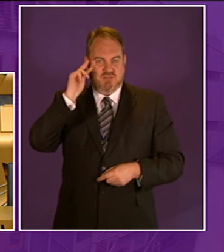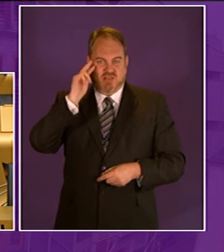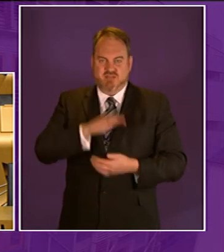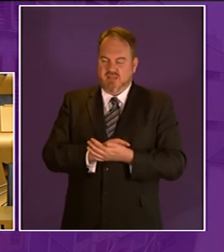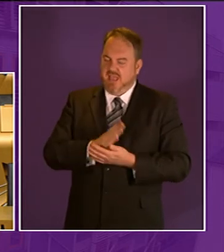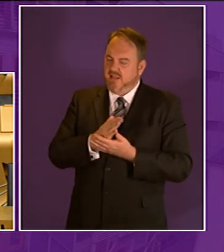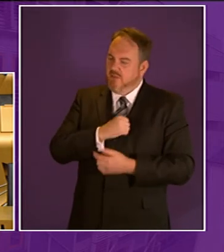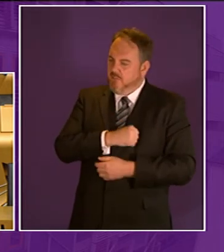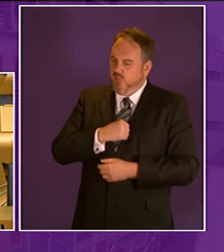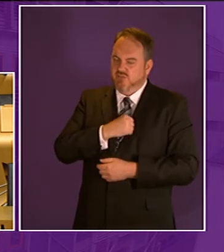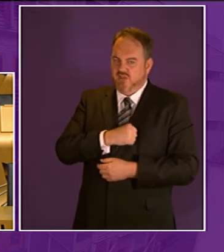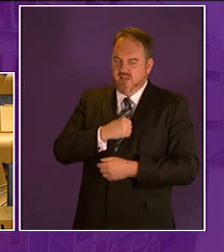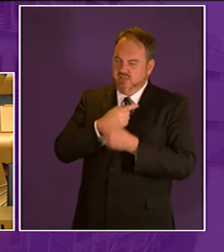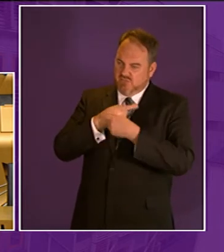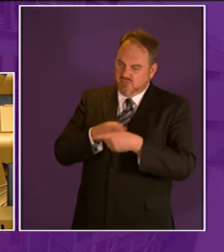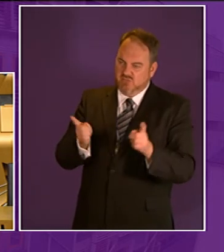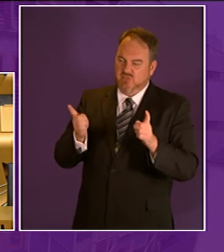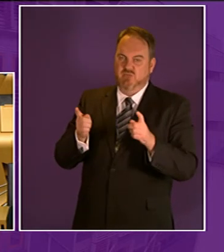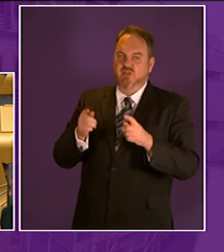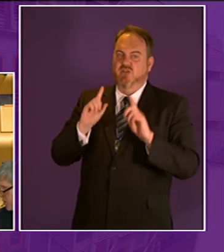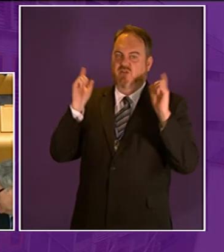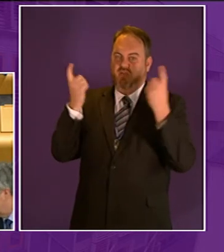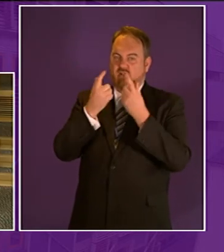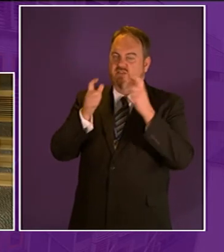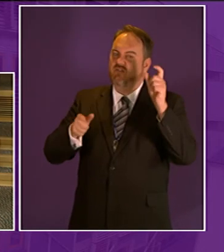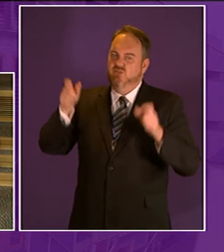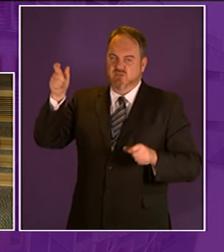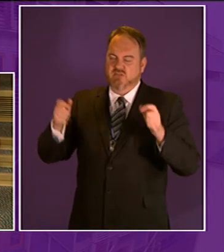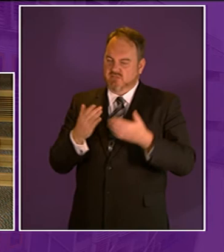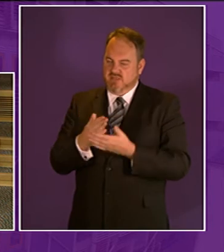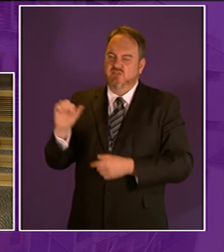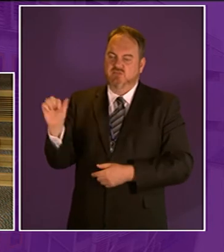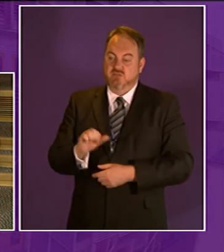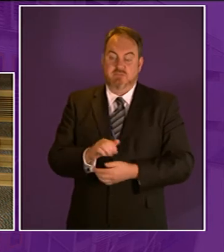has caused to Scotland’s college students?